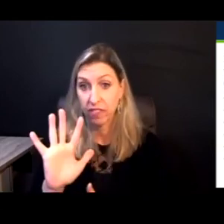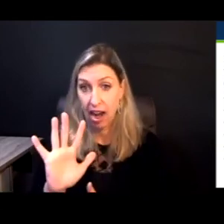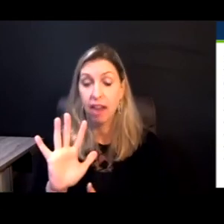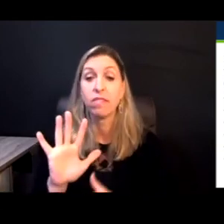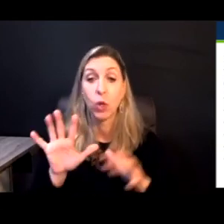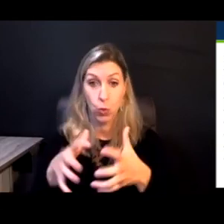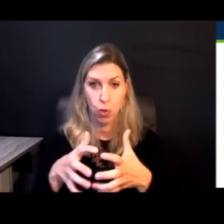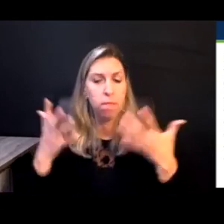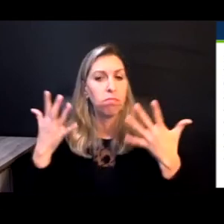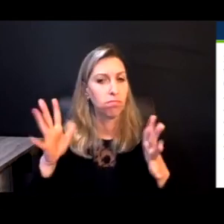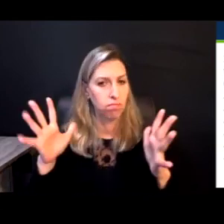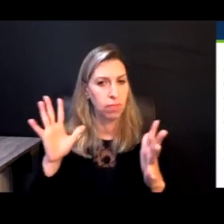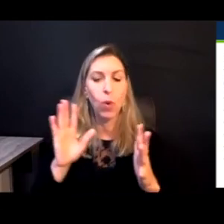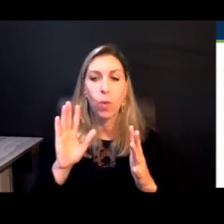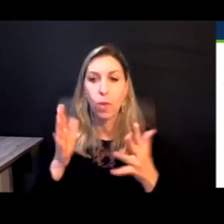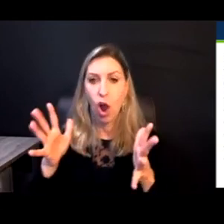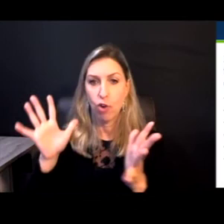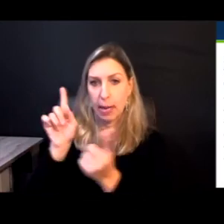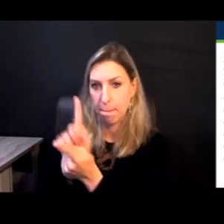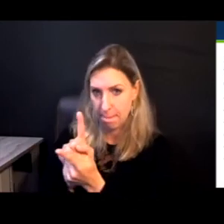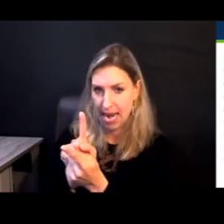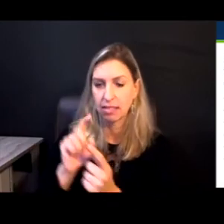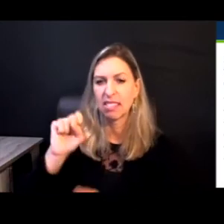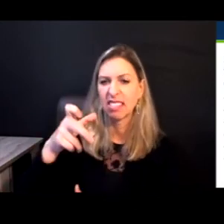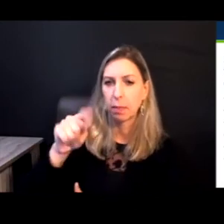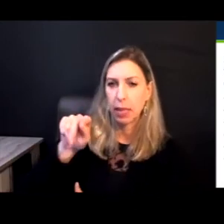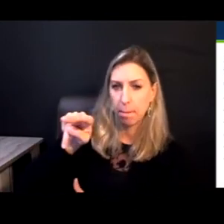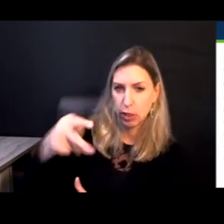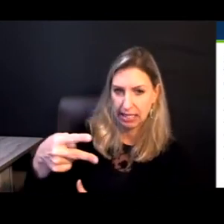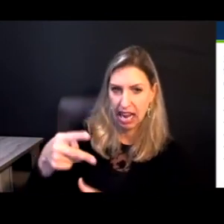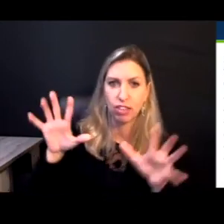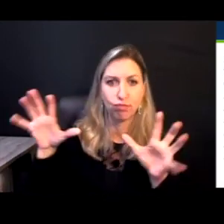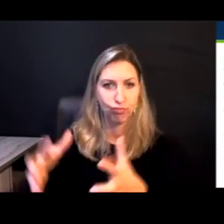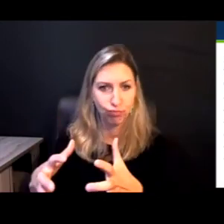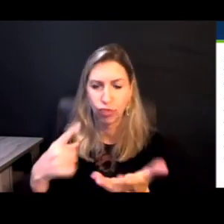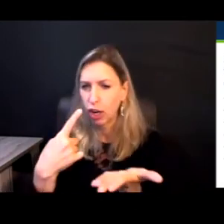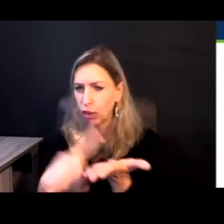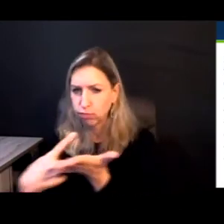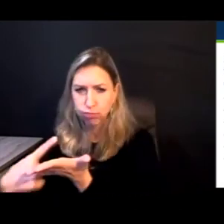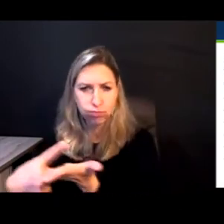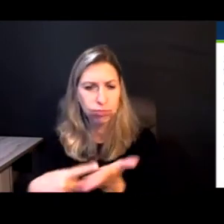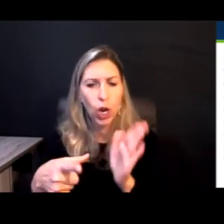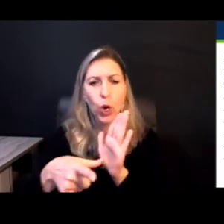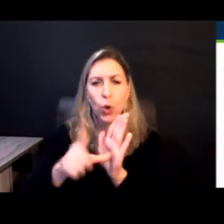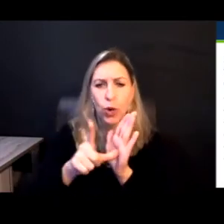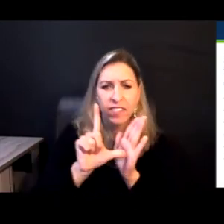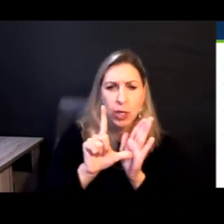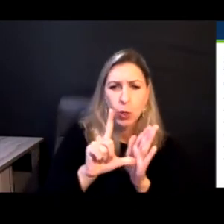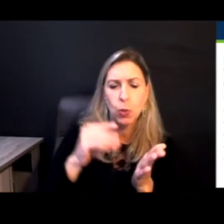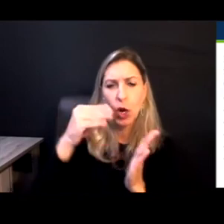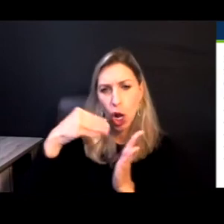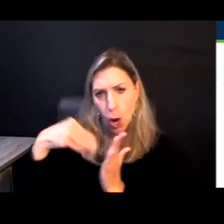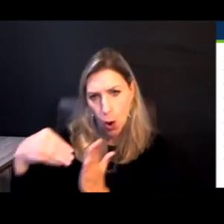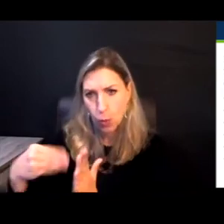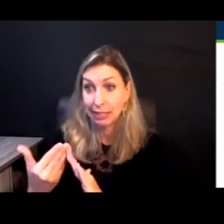to Age 5 Collaborative group met on September 2. During our meeting, we reviewed notes from